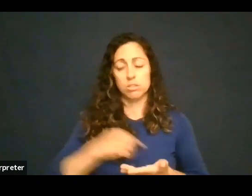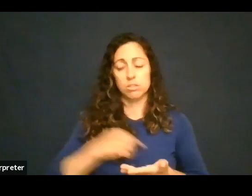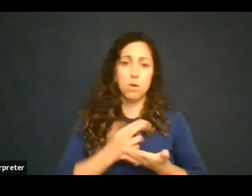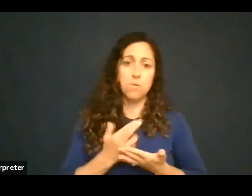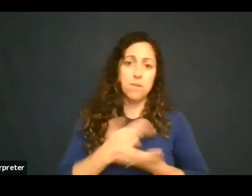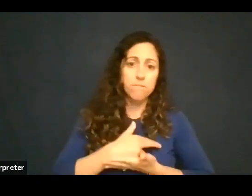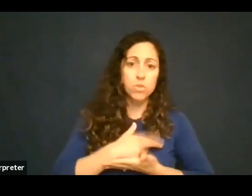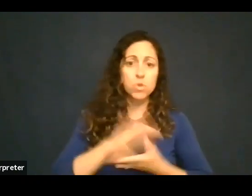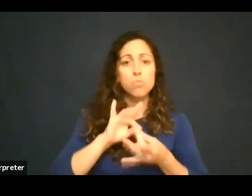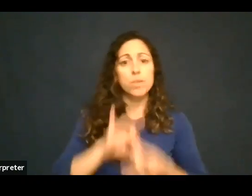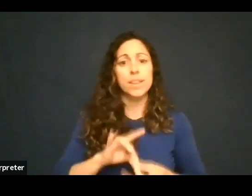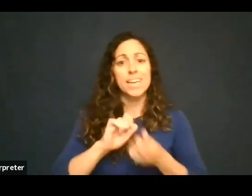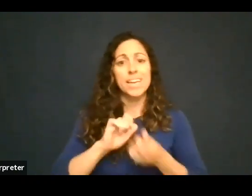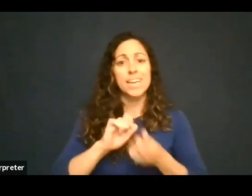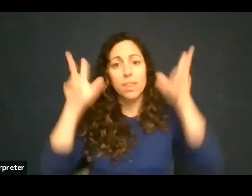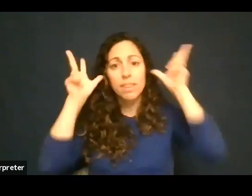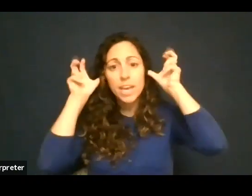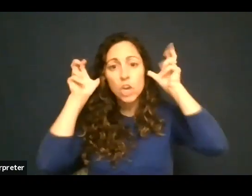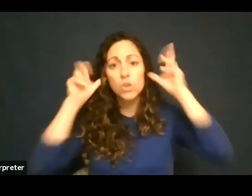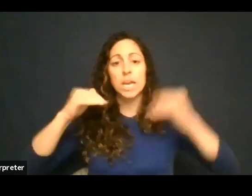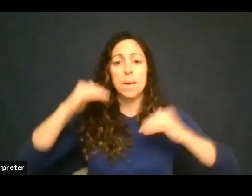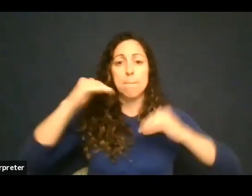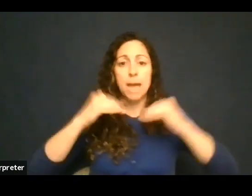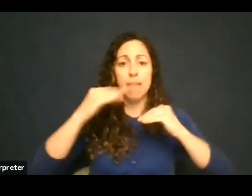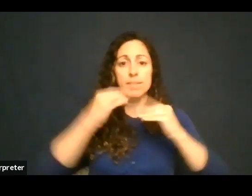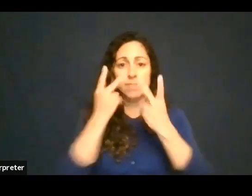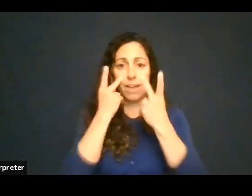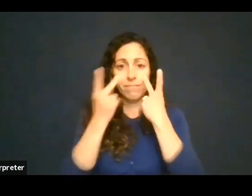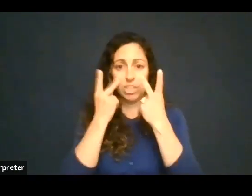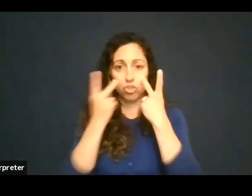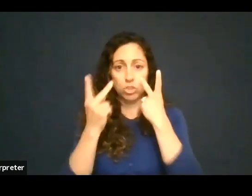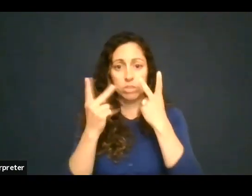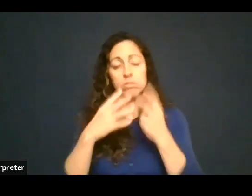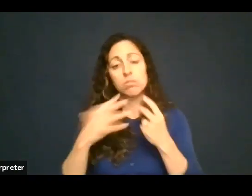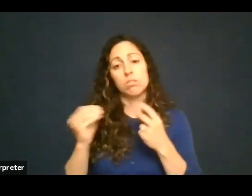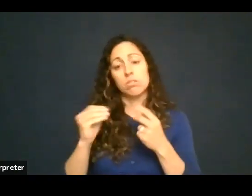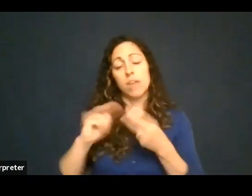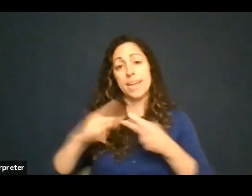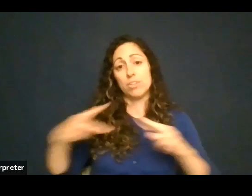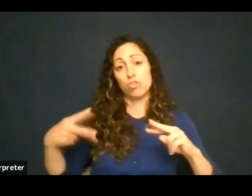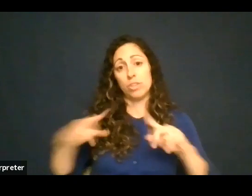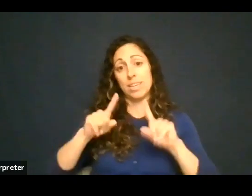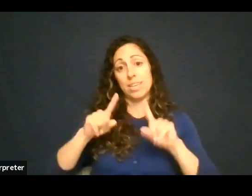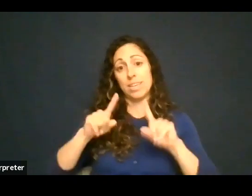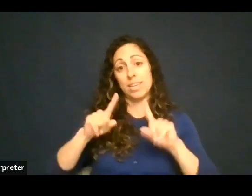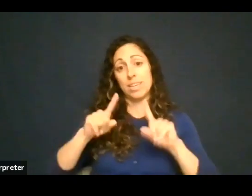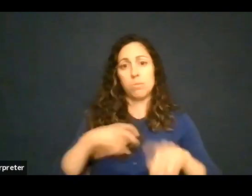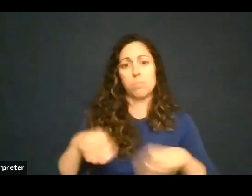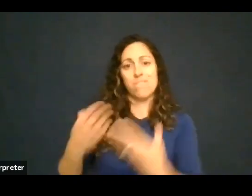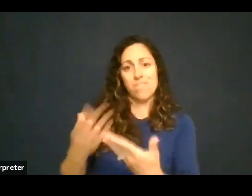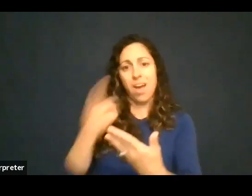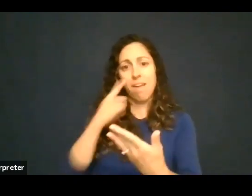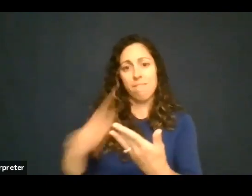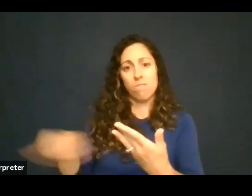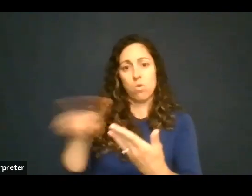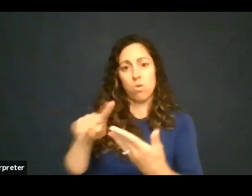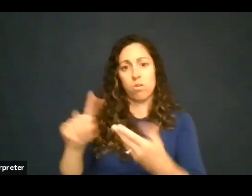And we also provide genetic testing for those participants. And the other two studies are prospective studies.